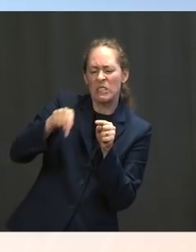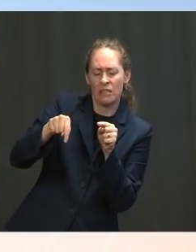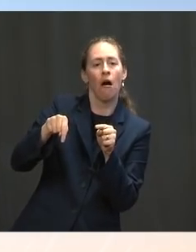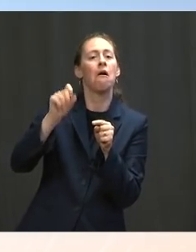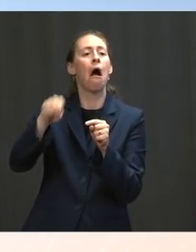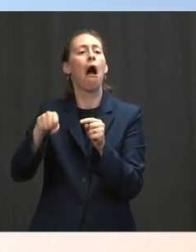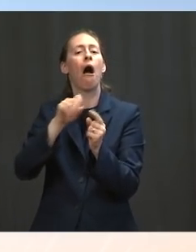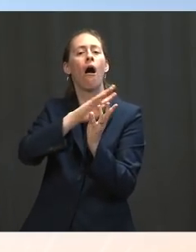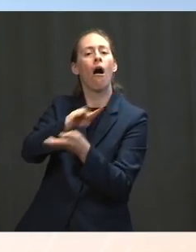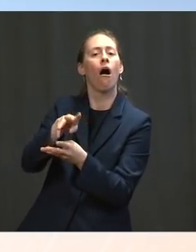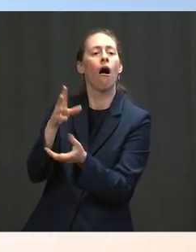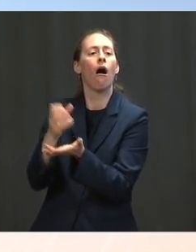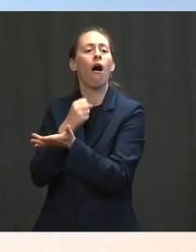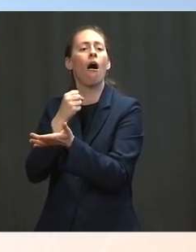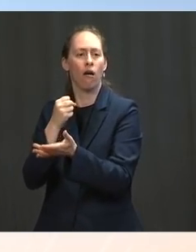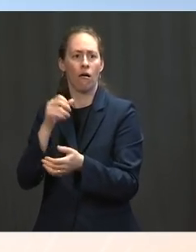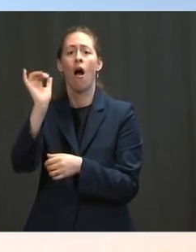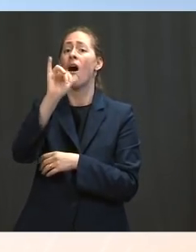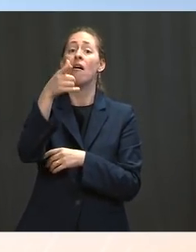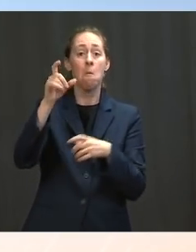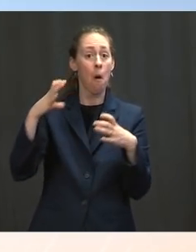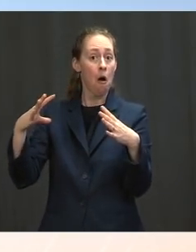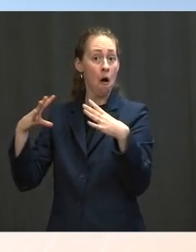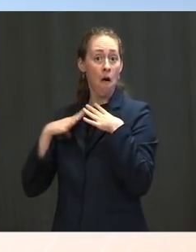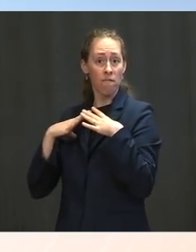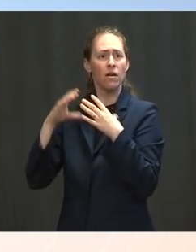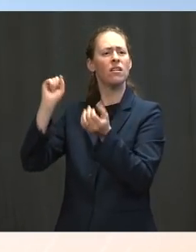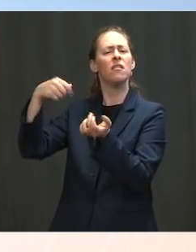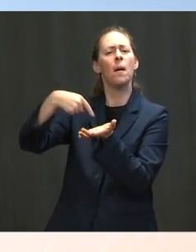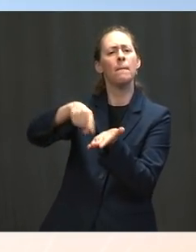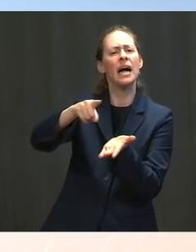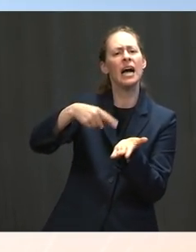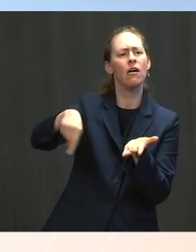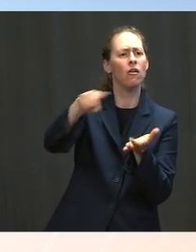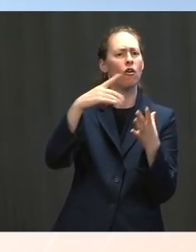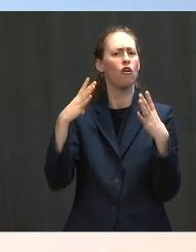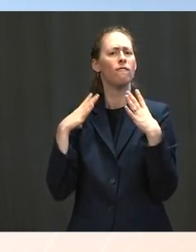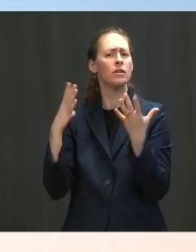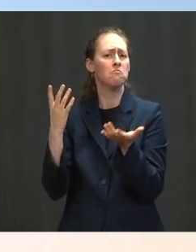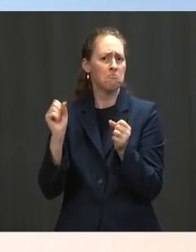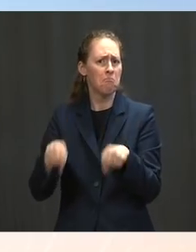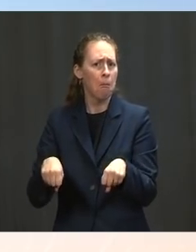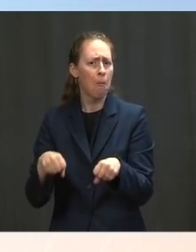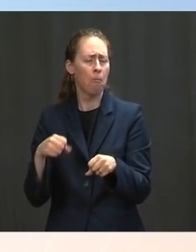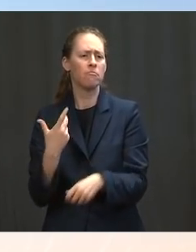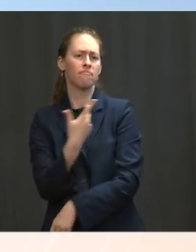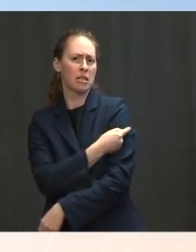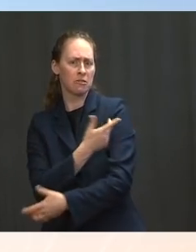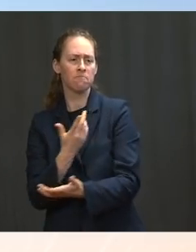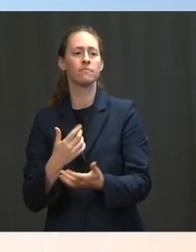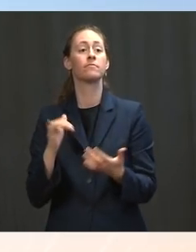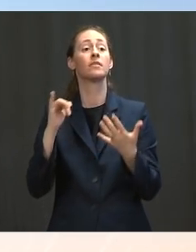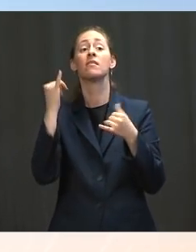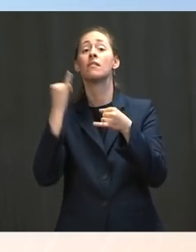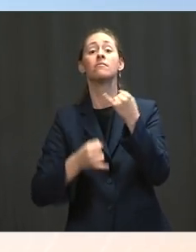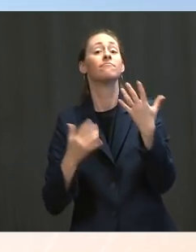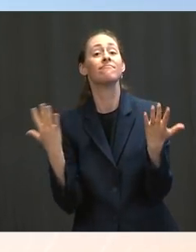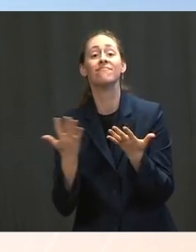leave that employees can take off to get vaccinated. And finally: expanding our mobile clinic efforts, meeting people where they are,